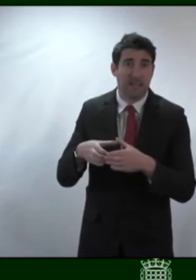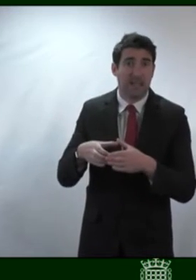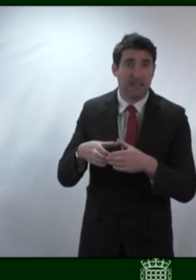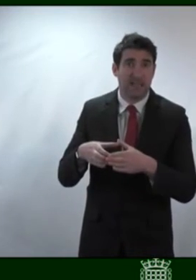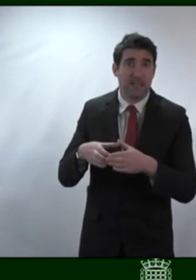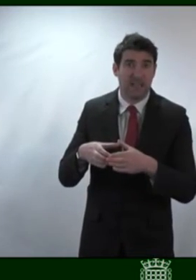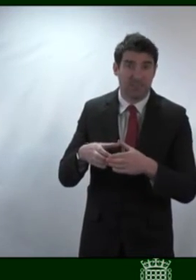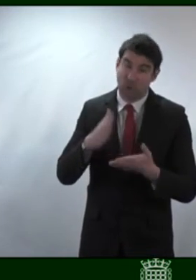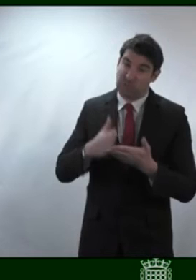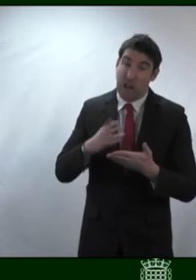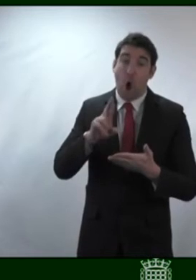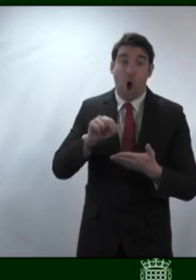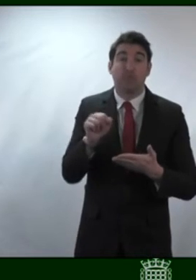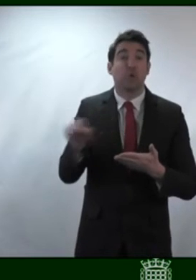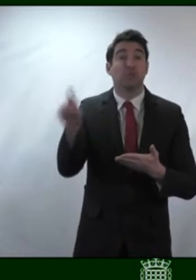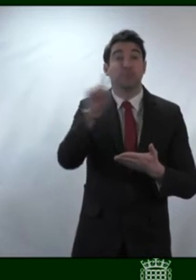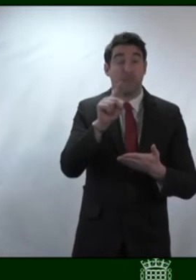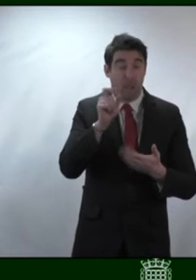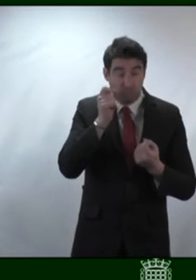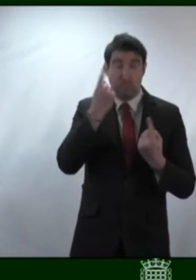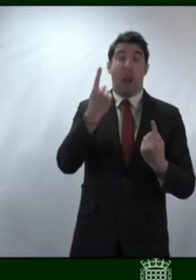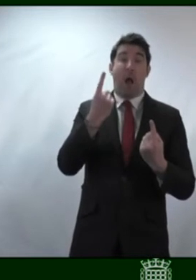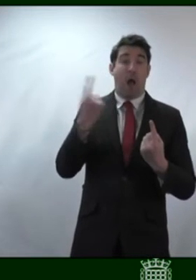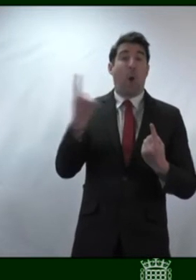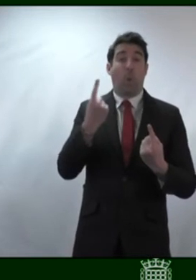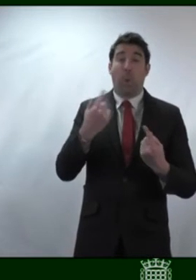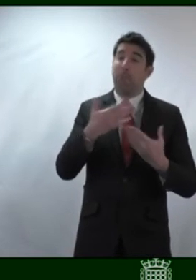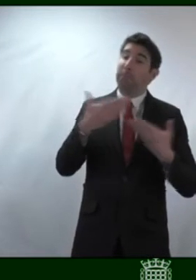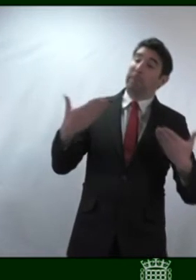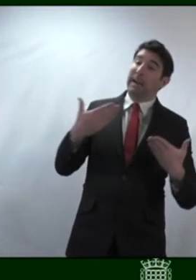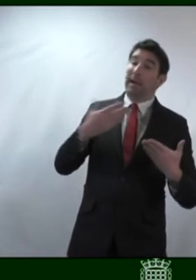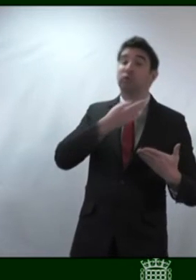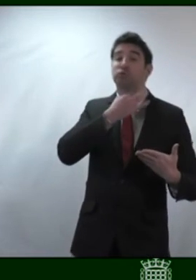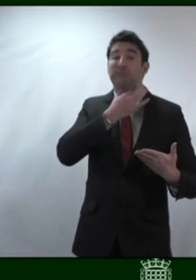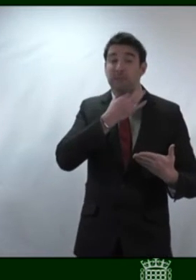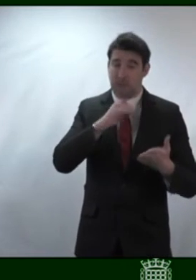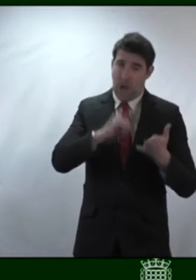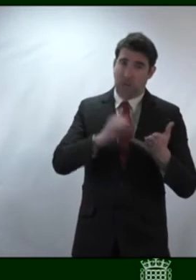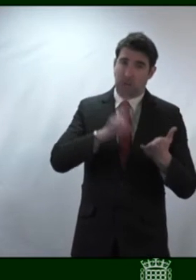Miss Sarah Dines (Derbyshire Dales) (Con) As my right hon. Friend knows, the tourism and